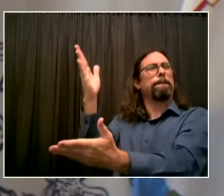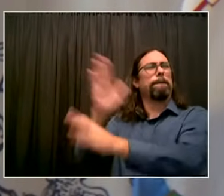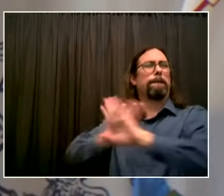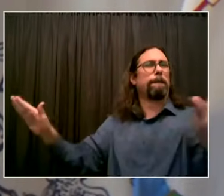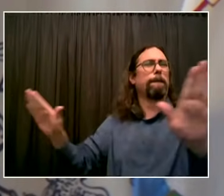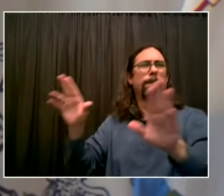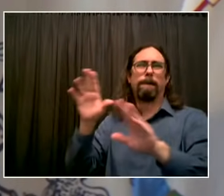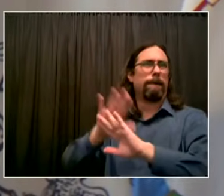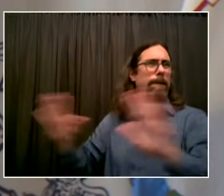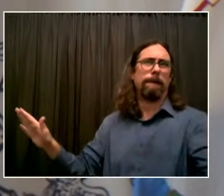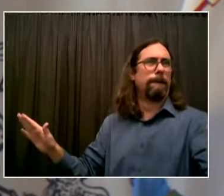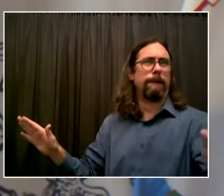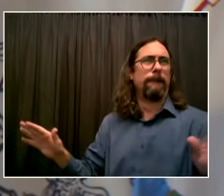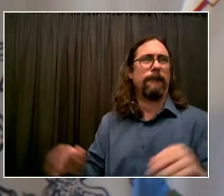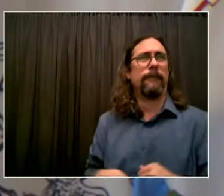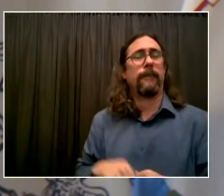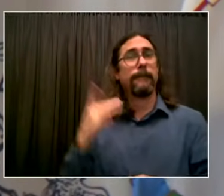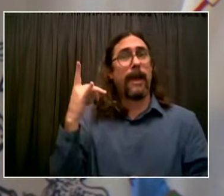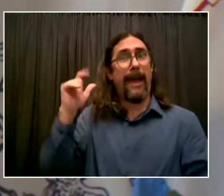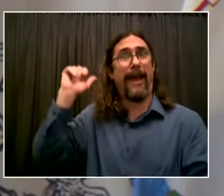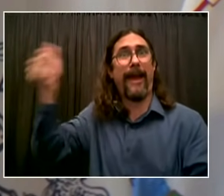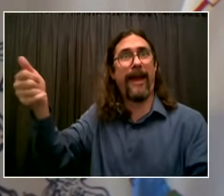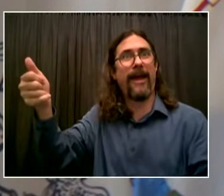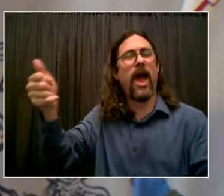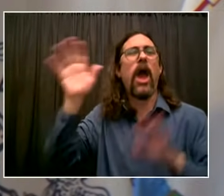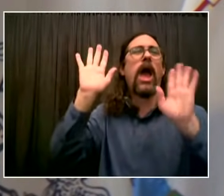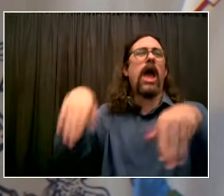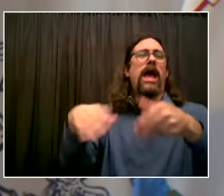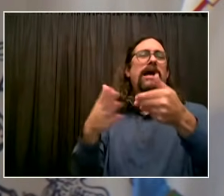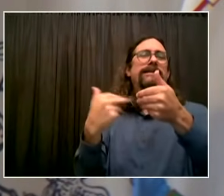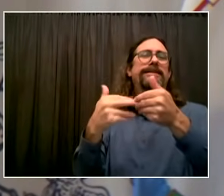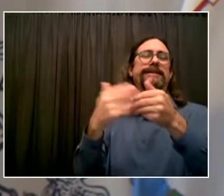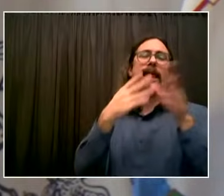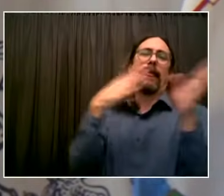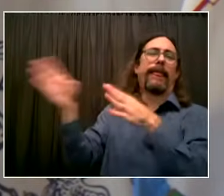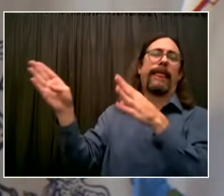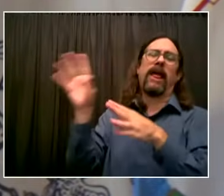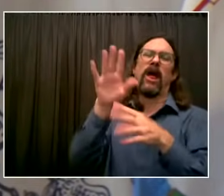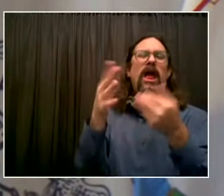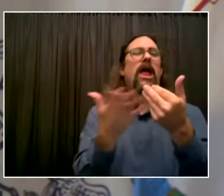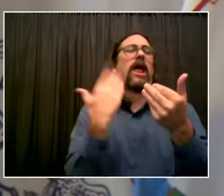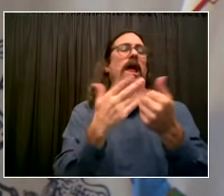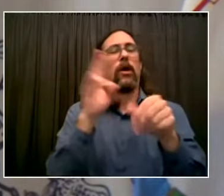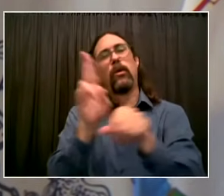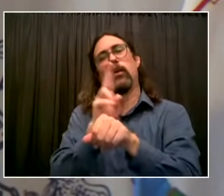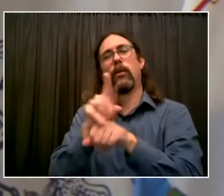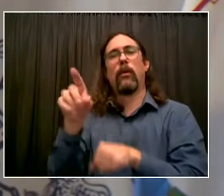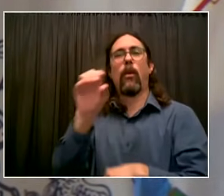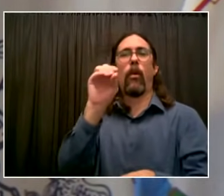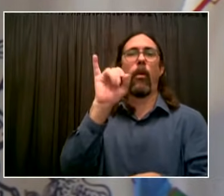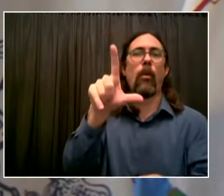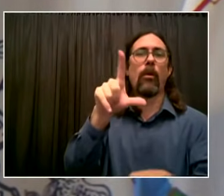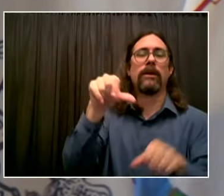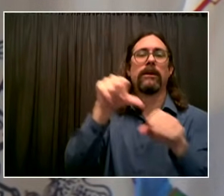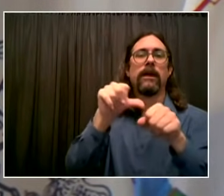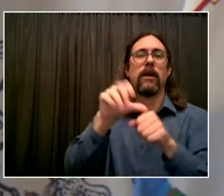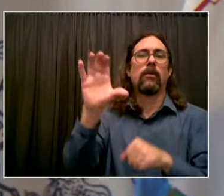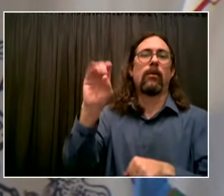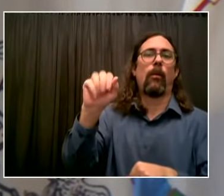BOROUGH HALL. WE NEEDTO RETHINK THE WAY WE ARE RELYING ON FOSSIL FUELS AND MOVE INTO THE FUTURE, RENEWAEBL FUTURE AND EV